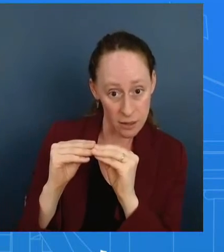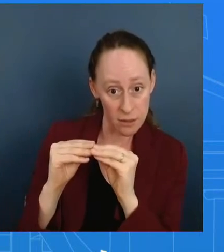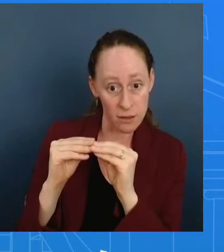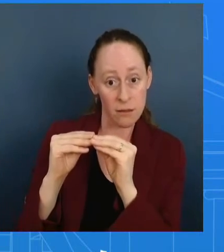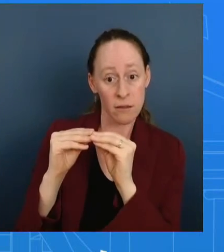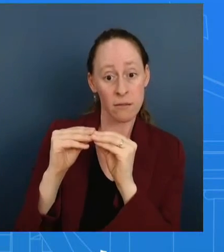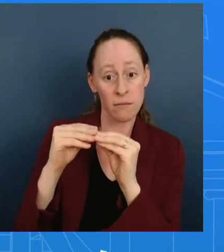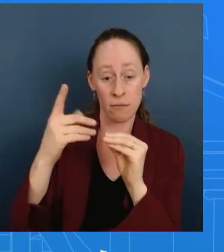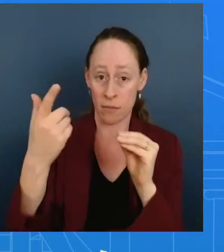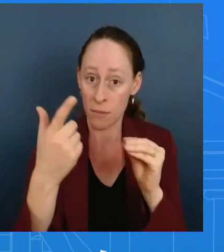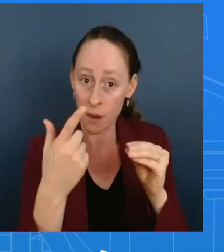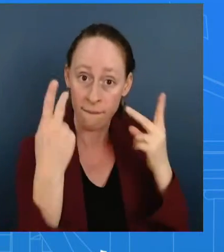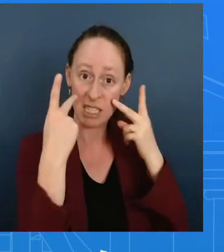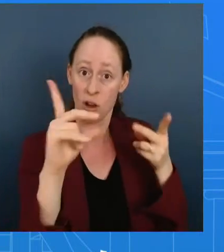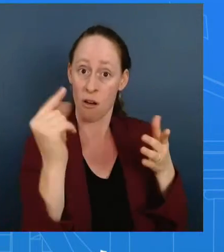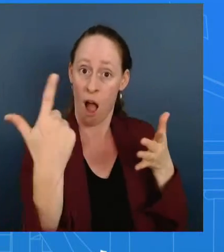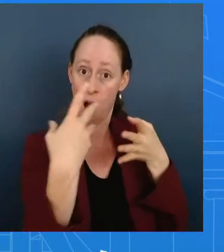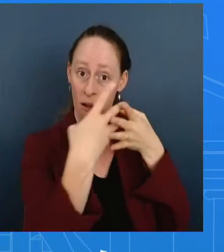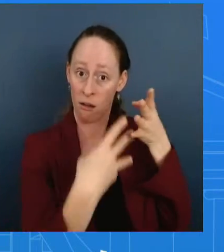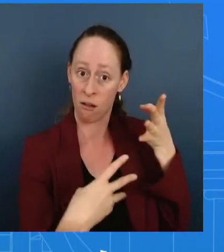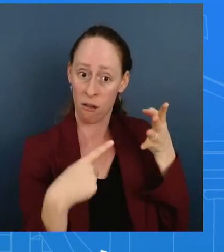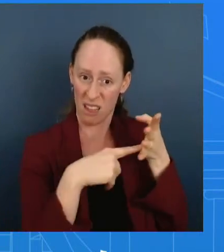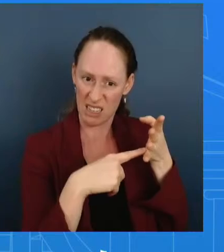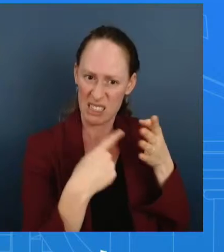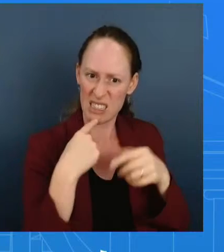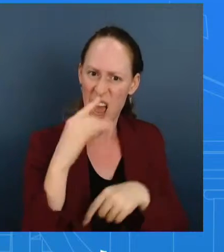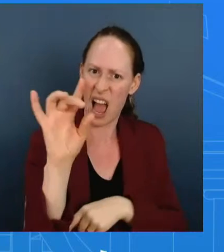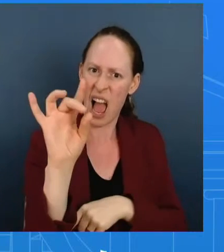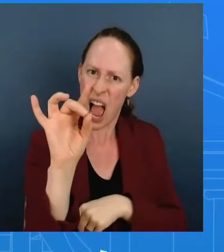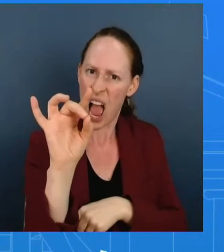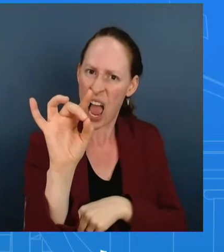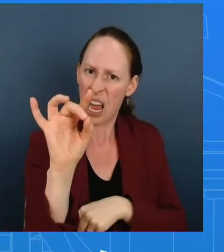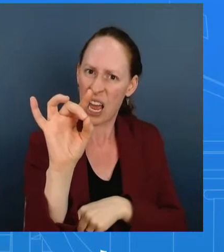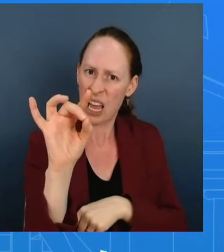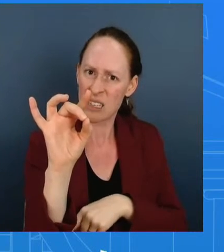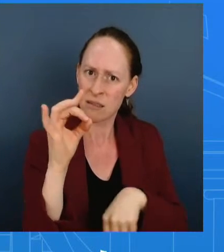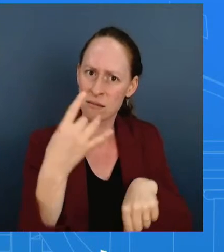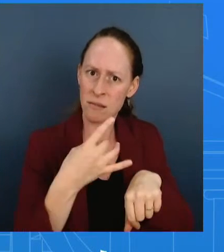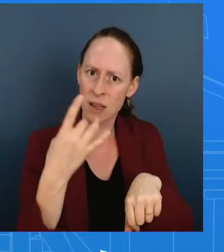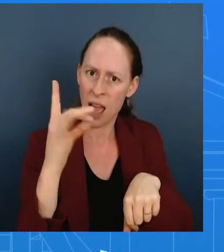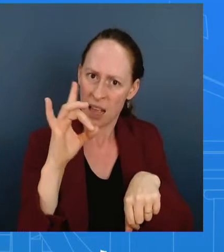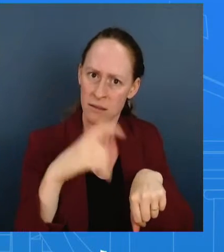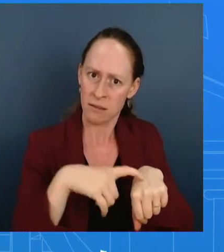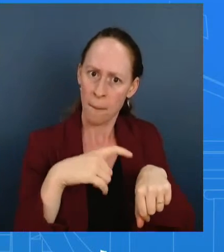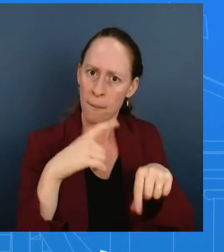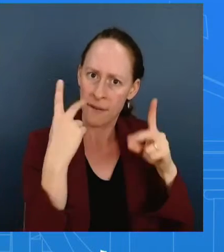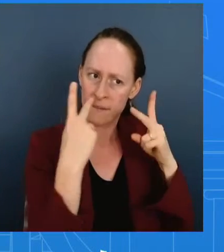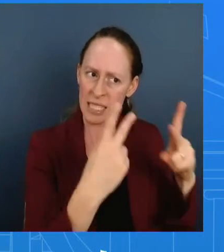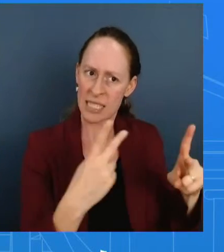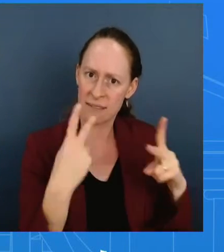I also said there are thousands of military personnel that come to the White House,